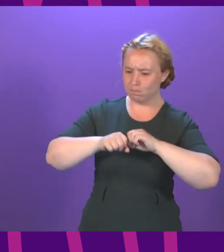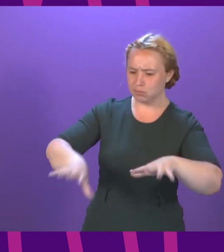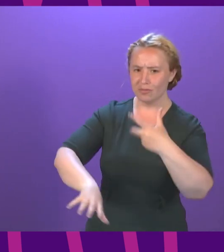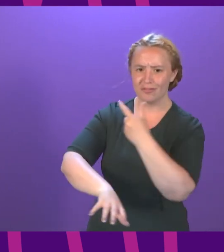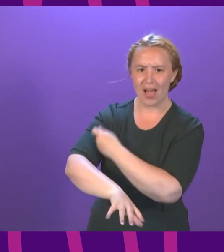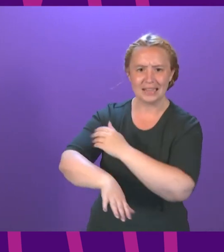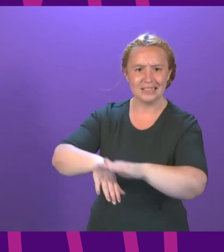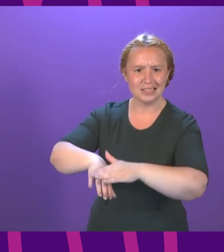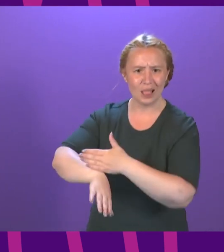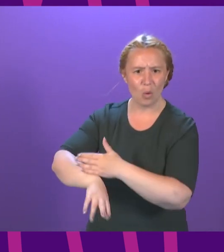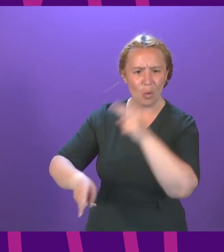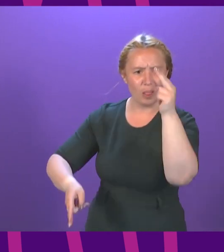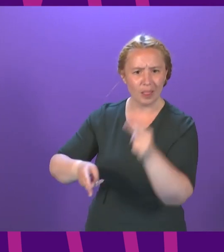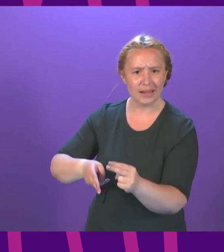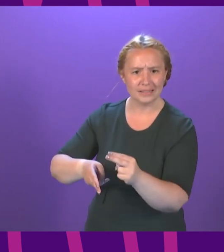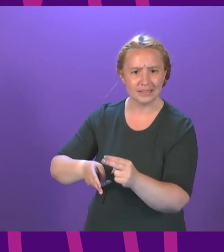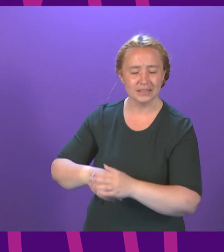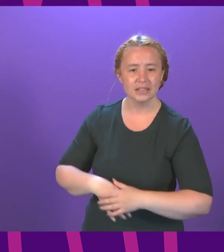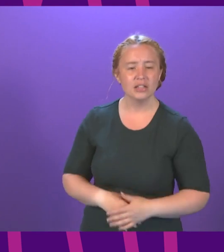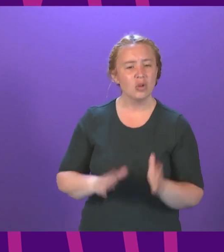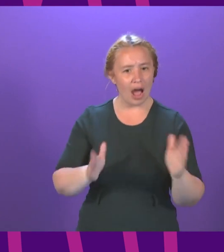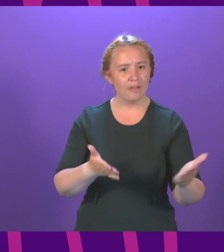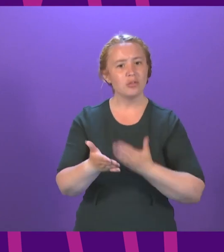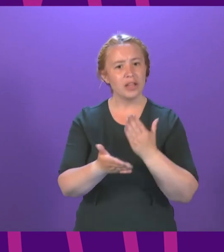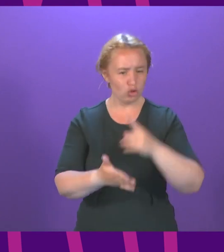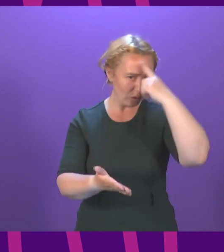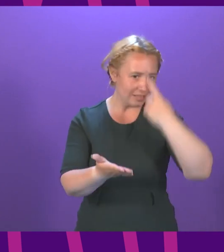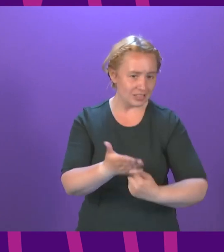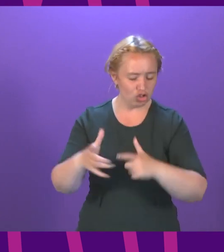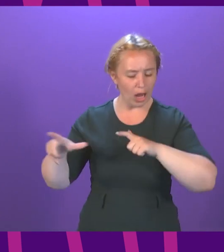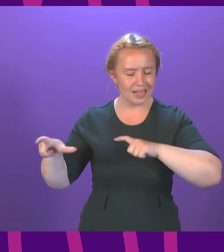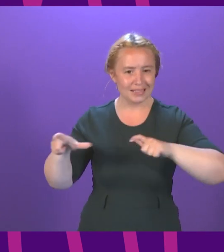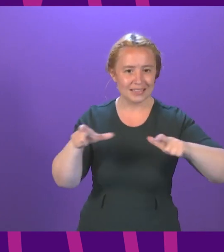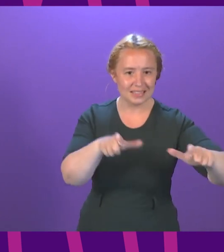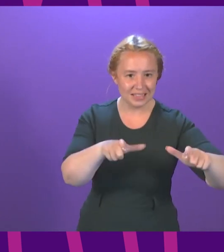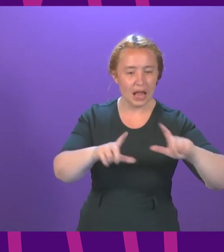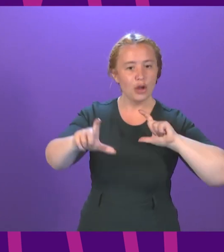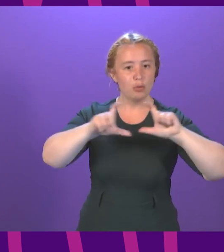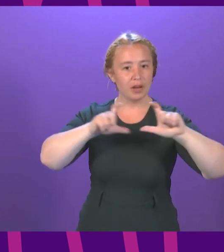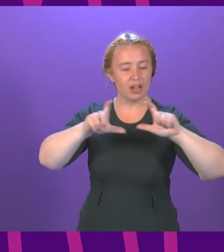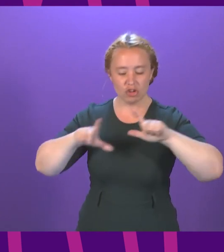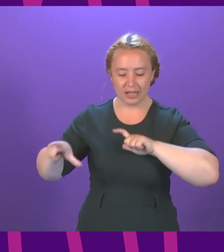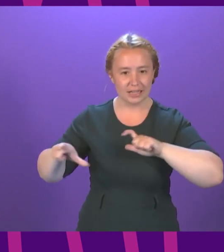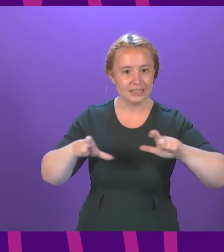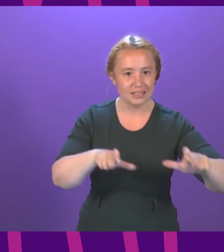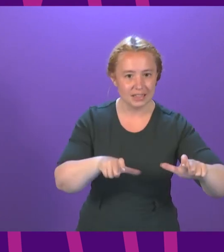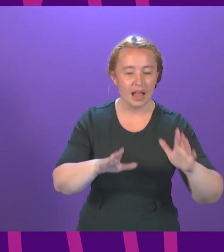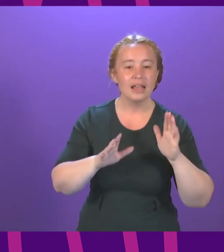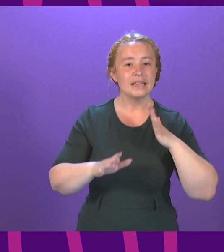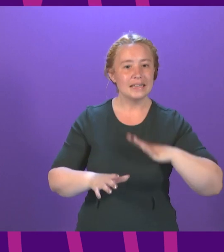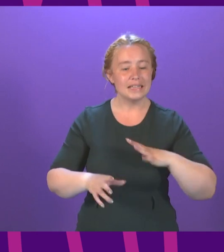commit to simplifying the communications and ensure that there is consistent decision making? That is crucial to maintaining public trust and confidence. Will she work more